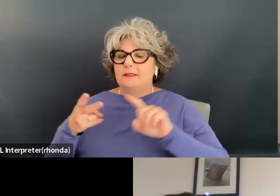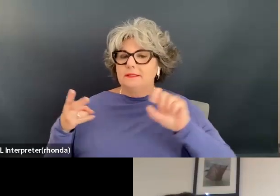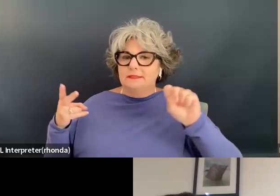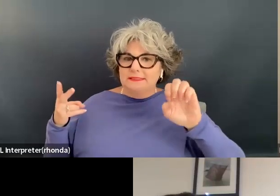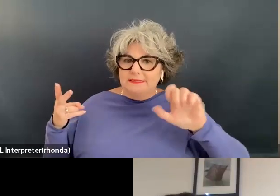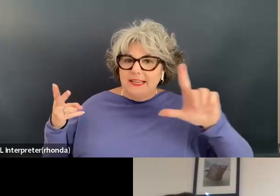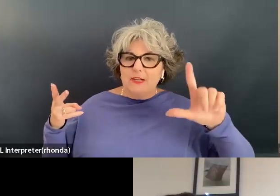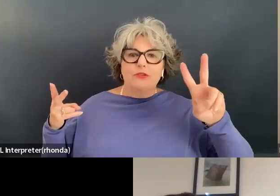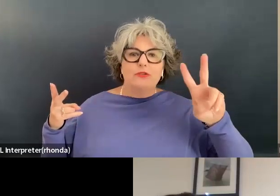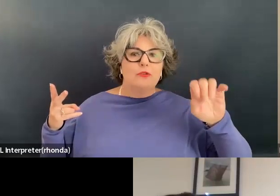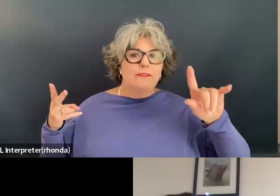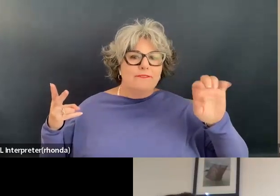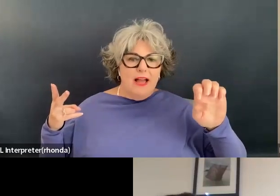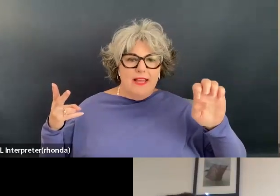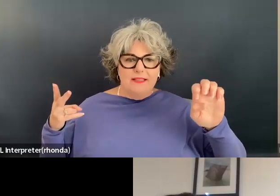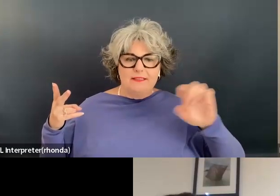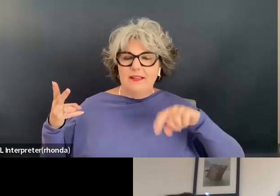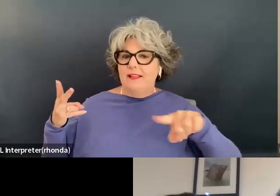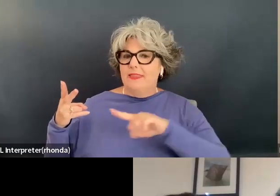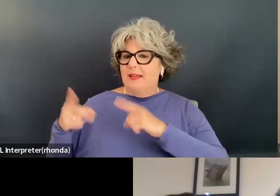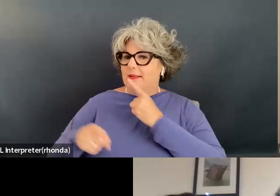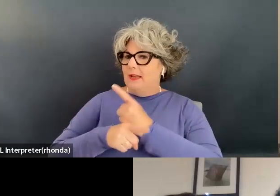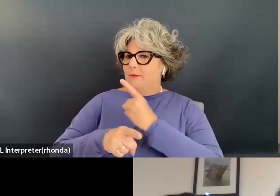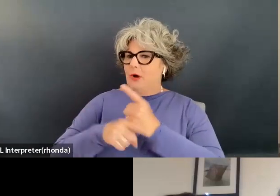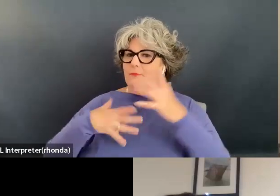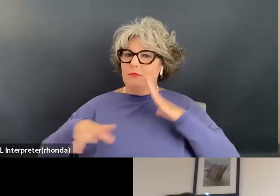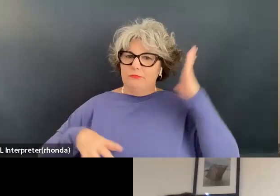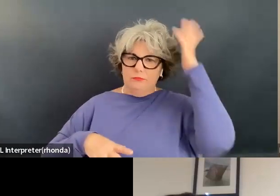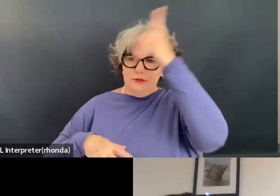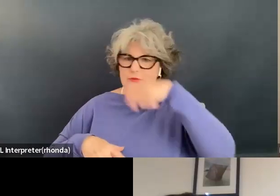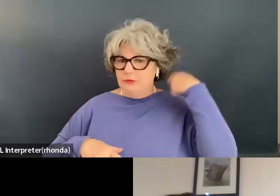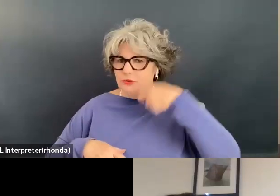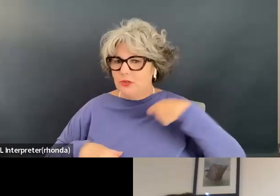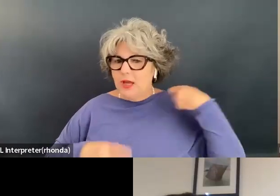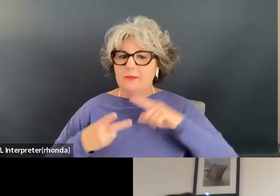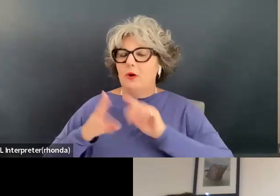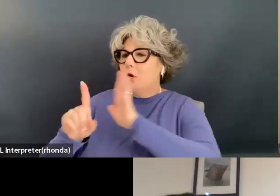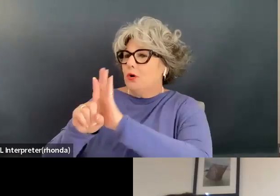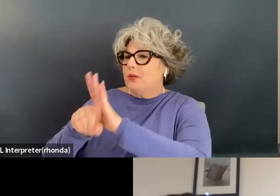are the ones who don't put on proper hijab. Or it's their own fault."